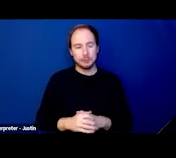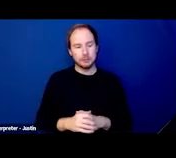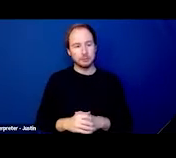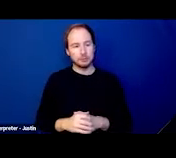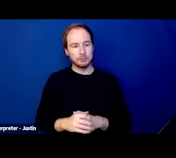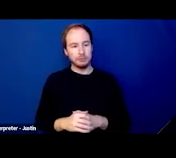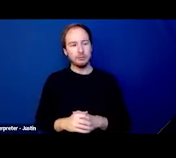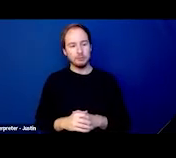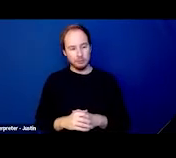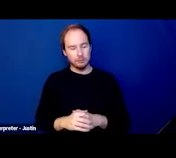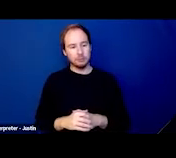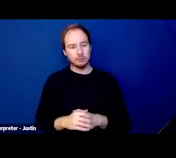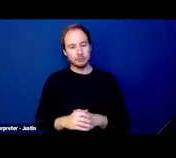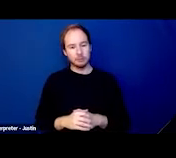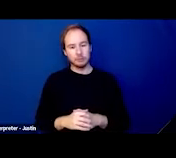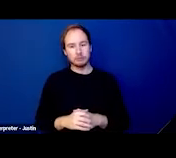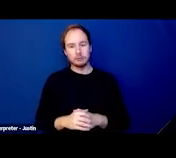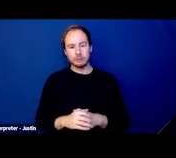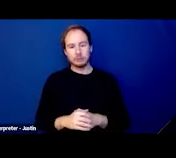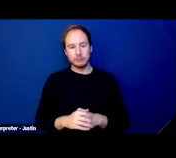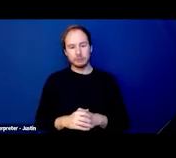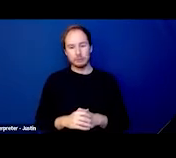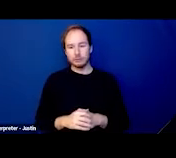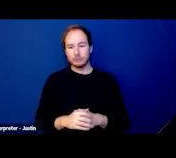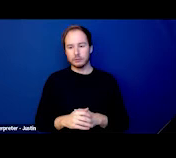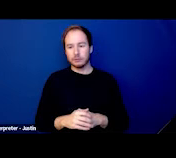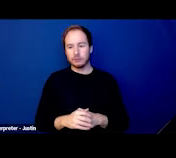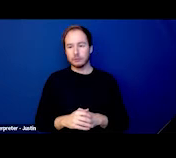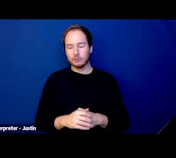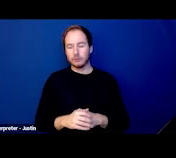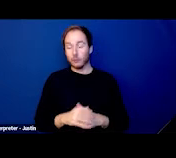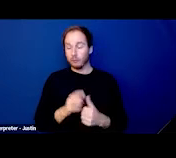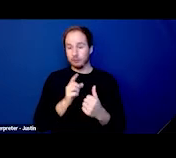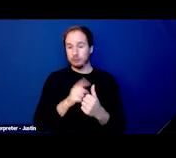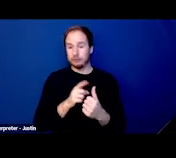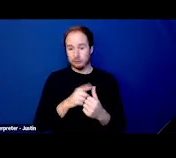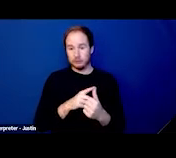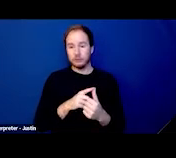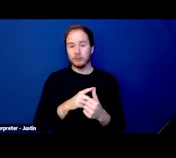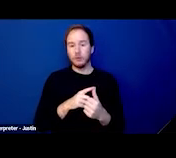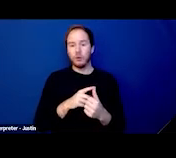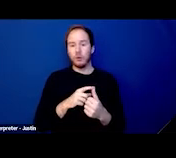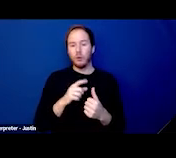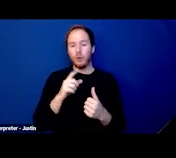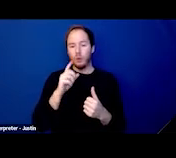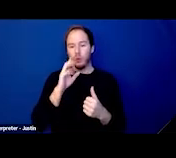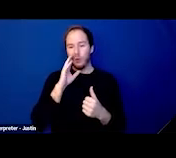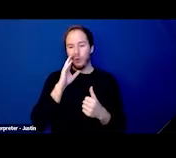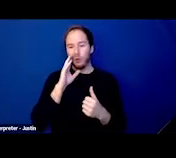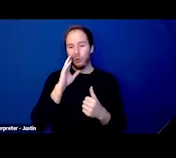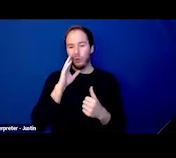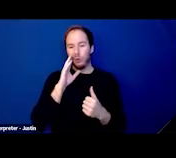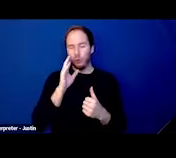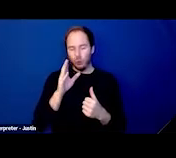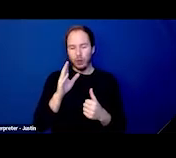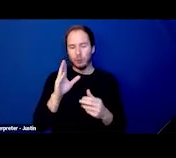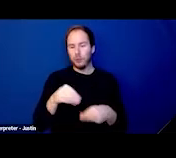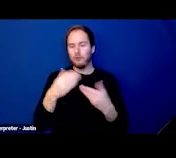So before we delve into that main topic today, and Alicia and I are gonna provide just a short bit of framing. And before we switch to our panel,